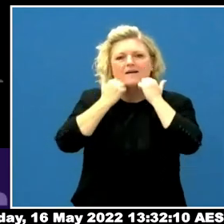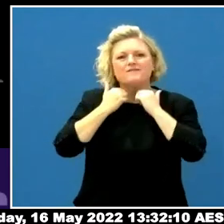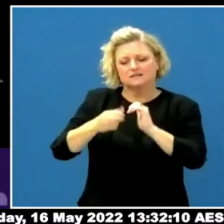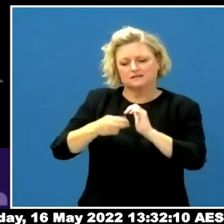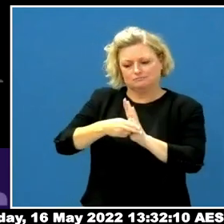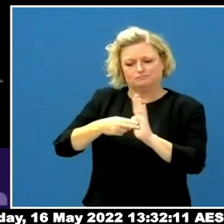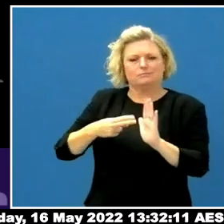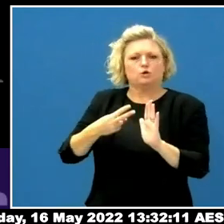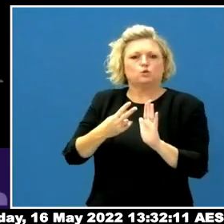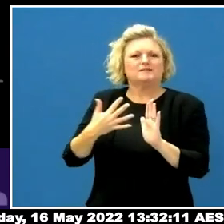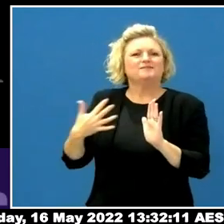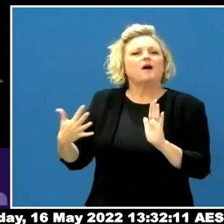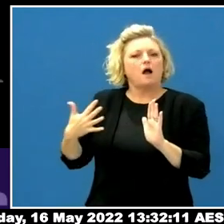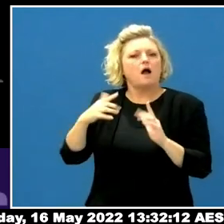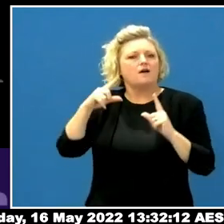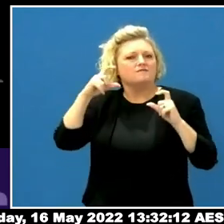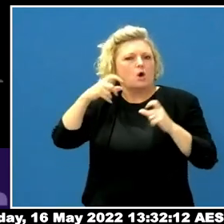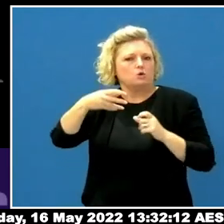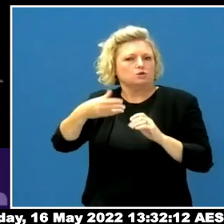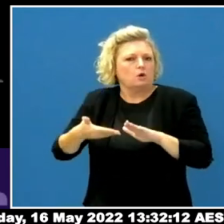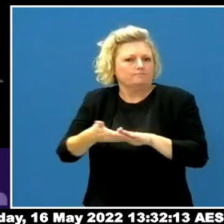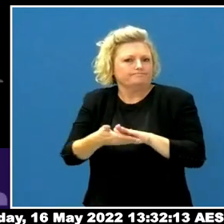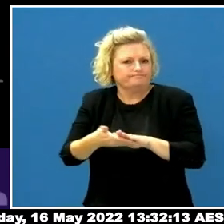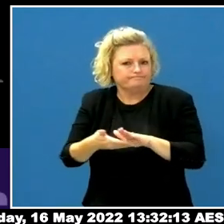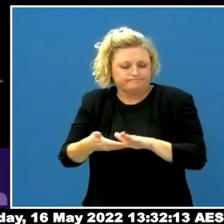One of them shows Simon at the beach with his wonderful big smile.